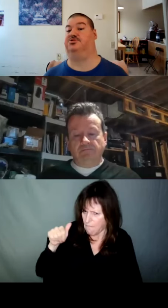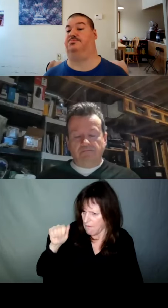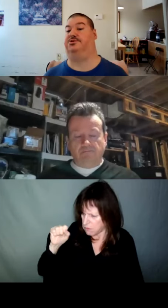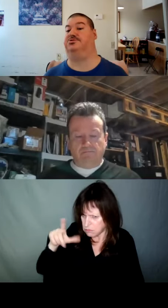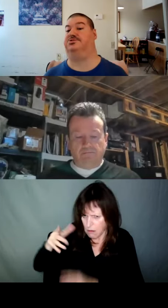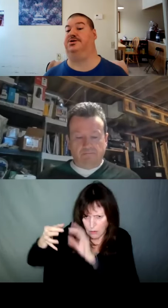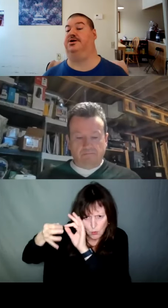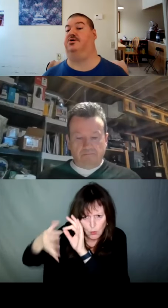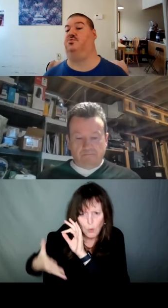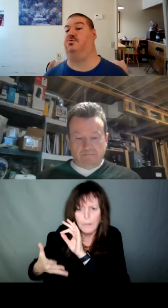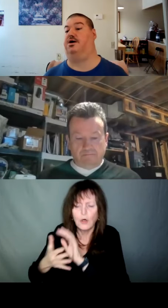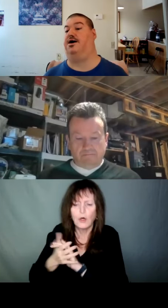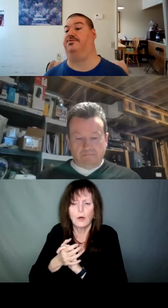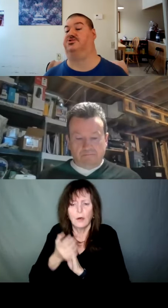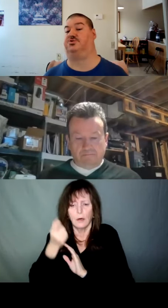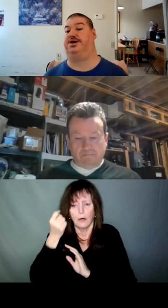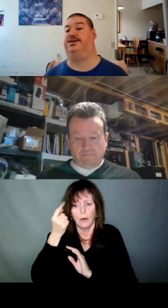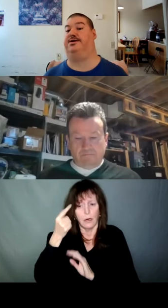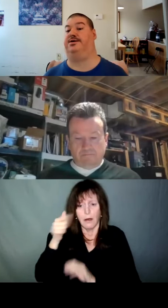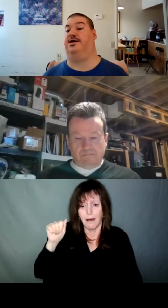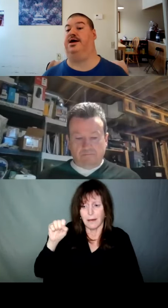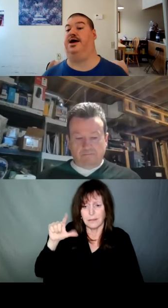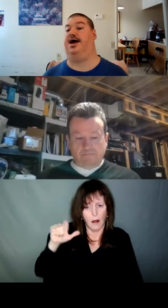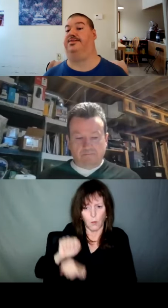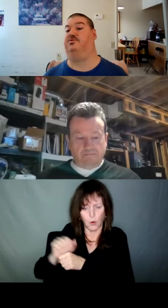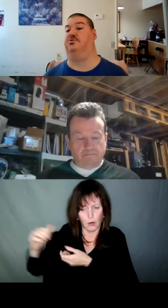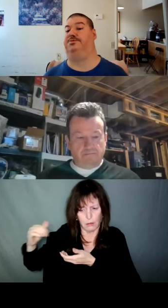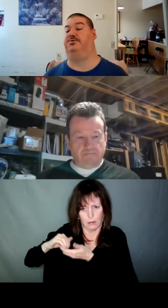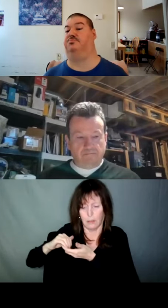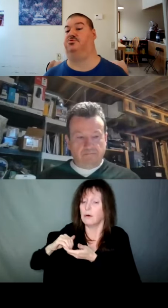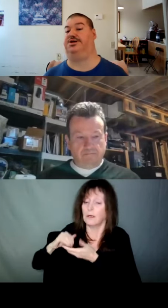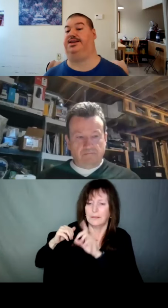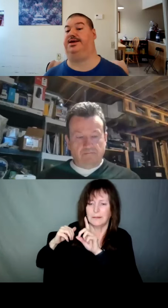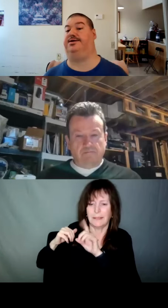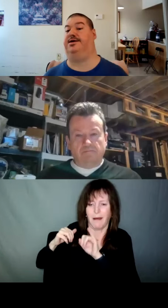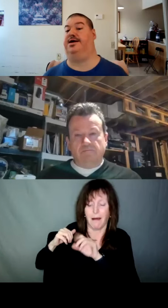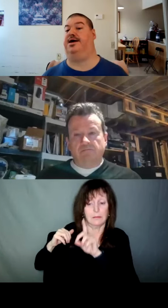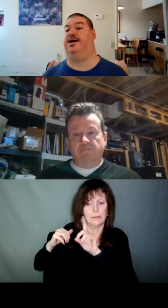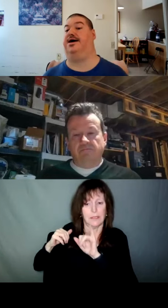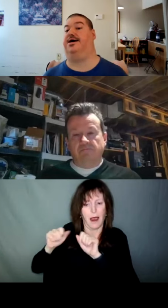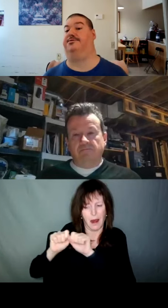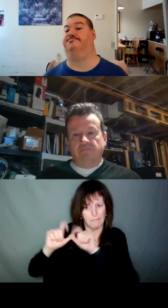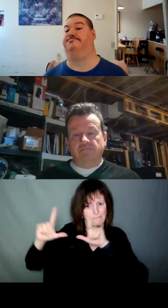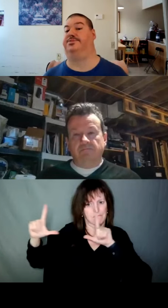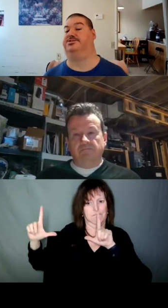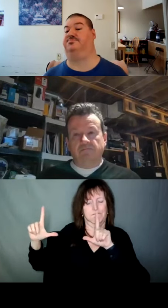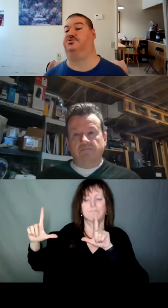guidelines , we have ASL interpreters